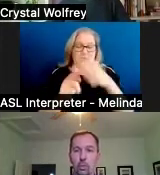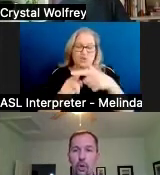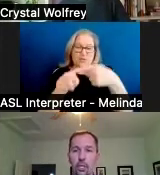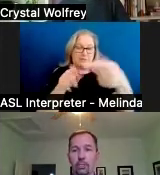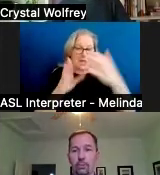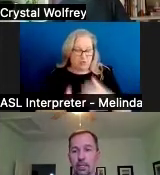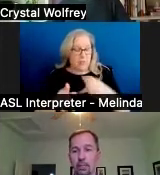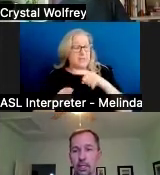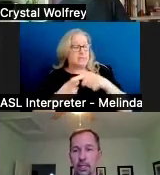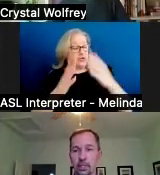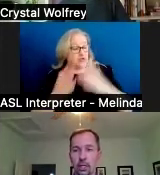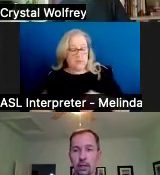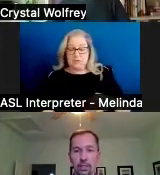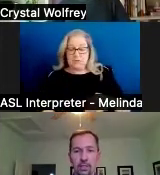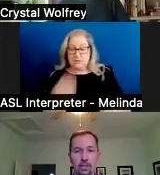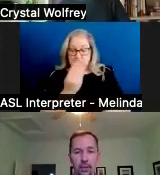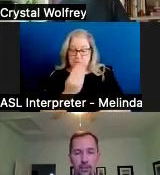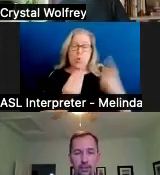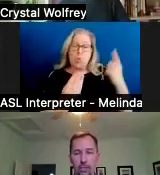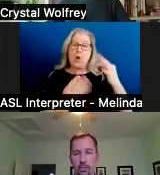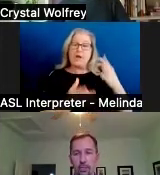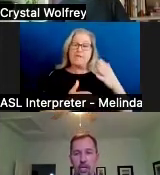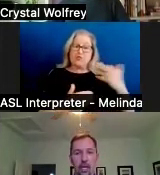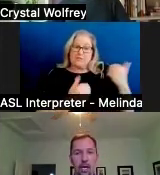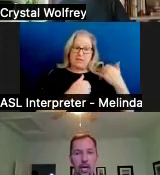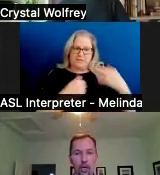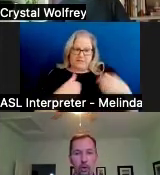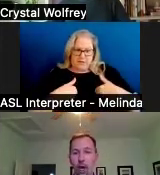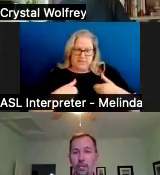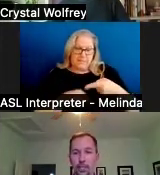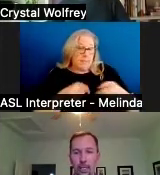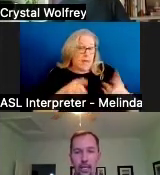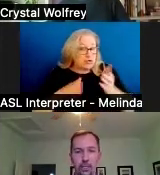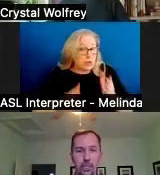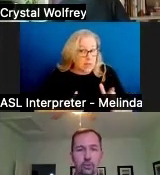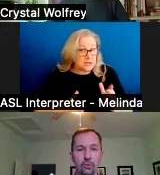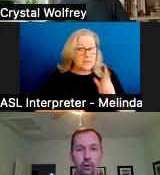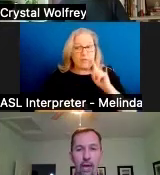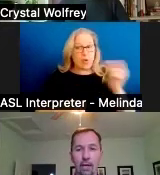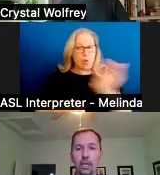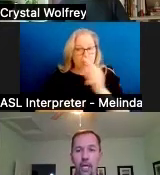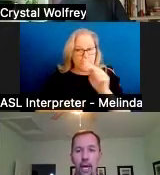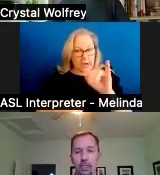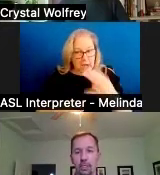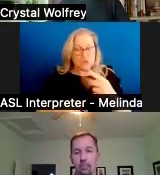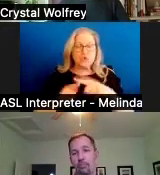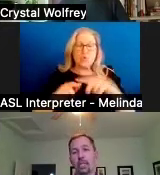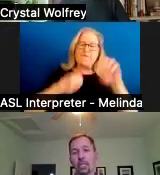and one of the responsibilities of the specialist across NIH is for evaluating the applicant's ability